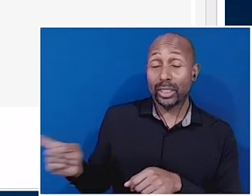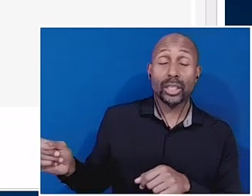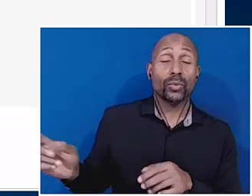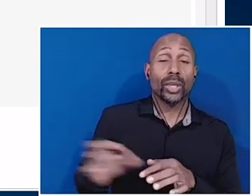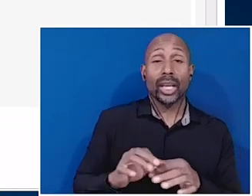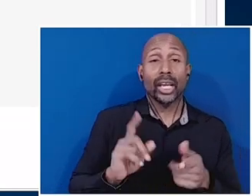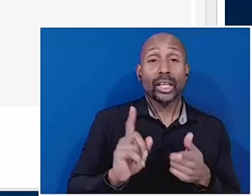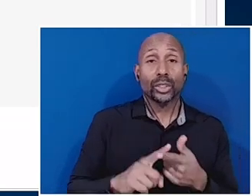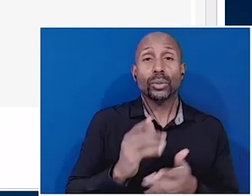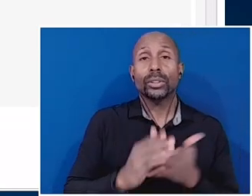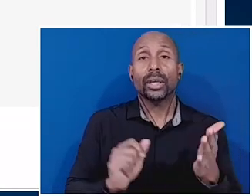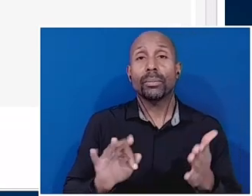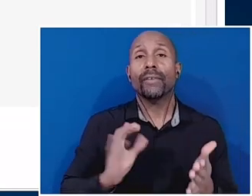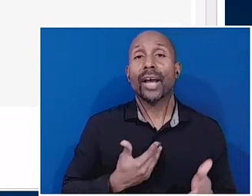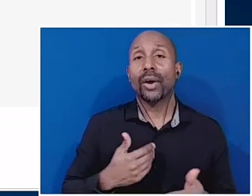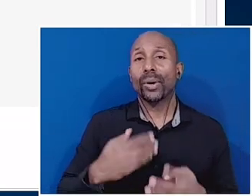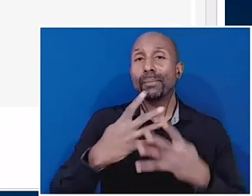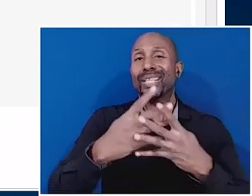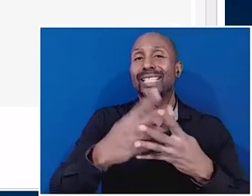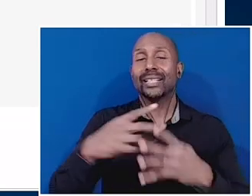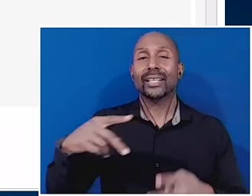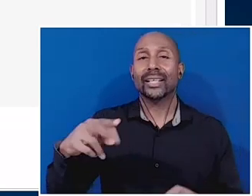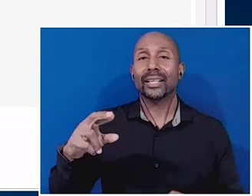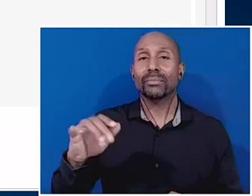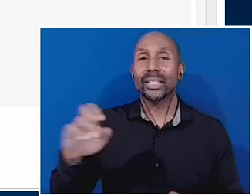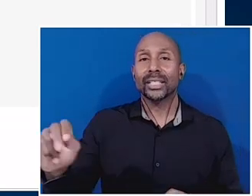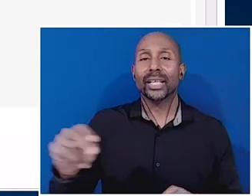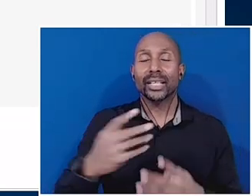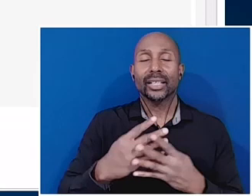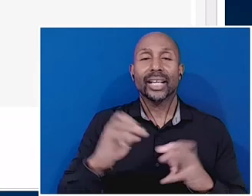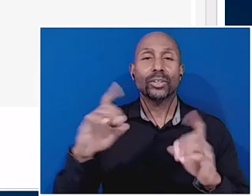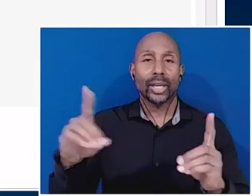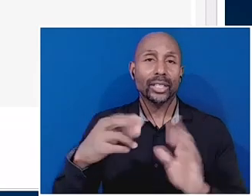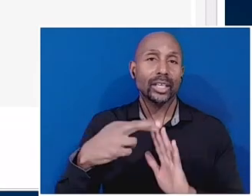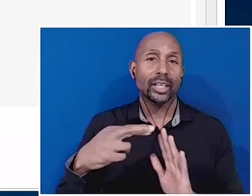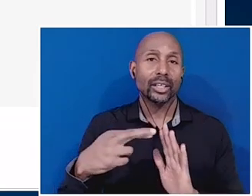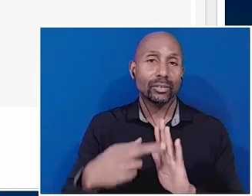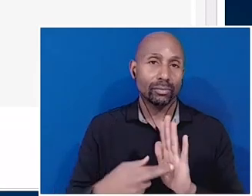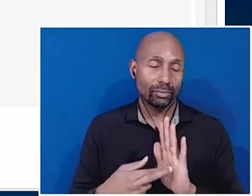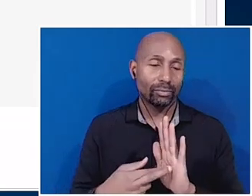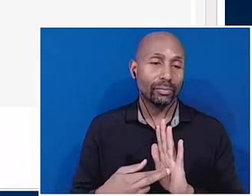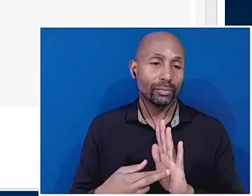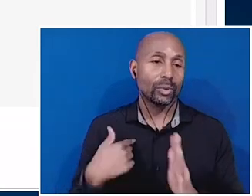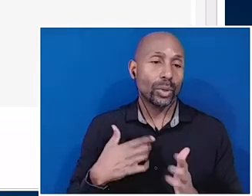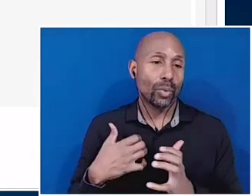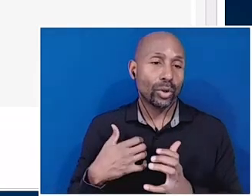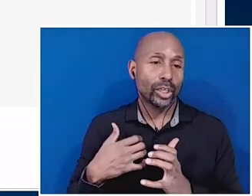prison education regulations. So we wanted to import that requirement in